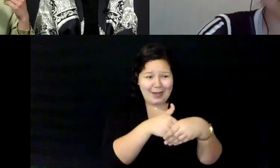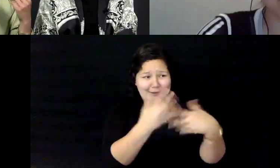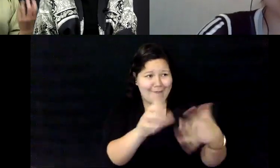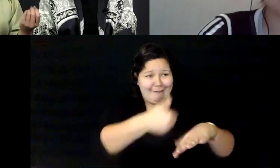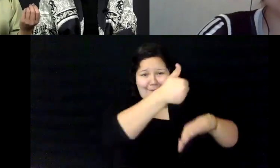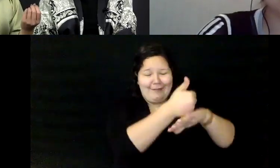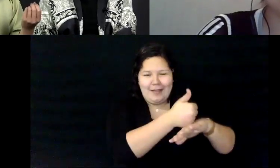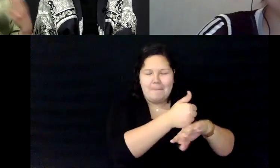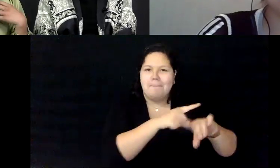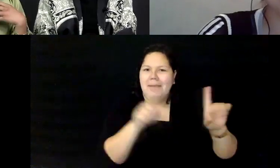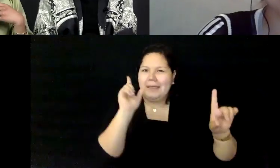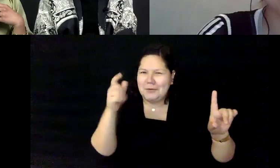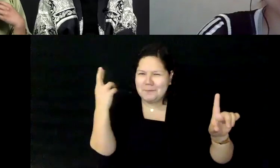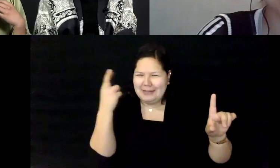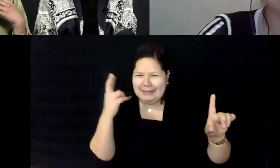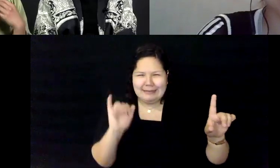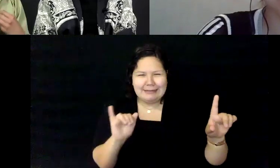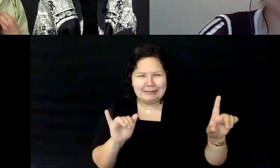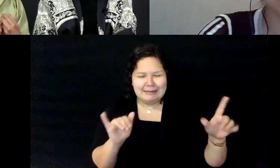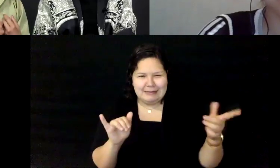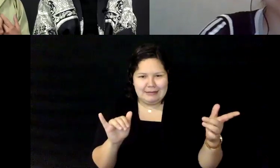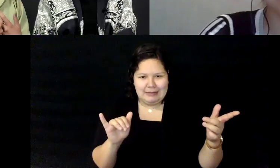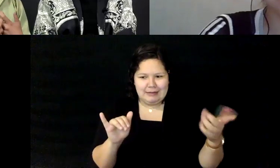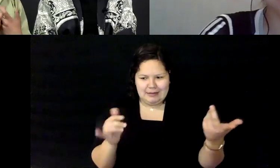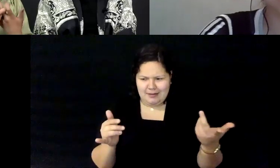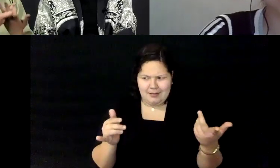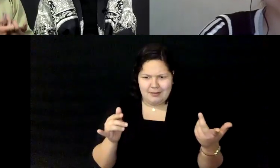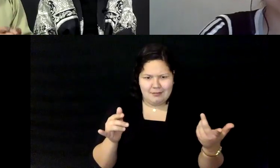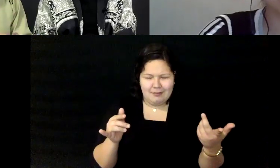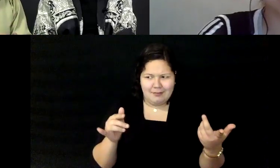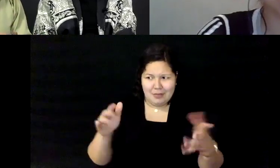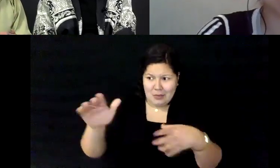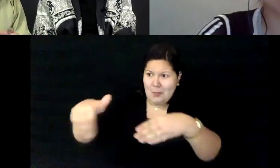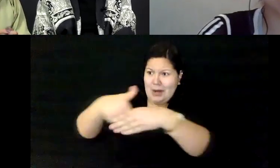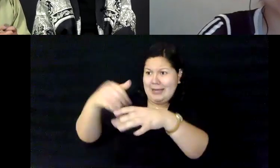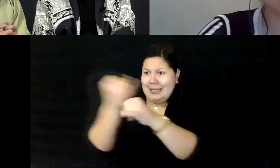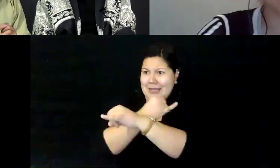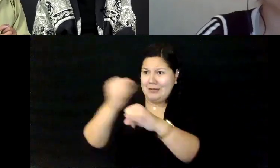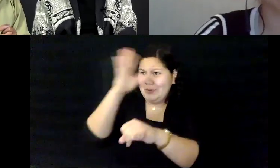we realized, how much we are being influenced by the wedding industrial complex, by capitalism,